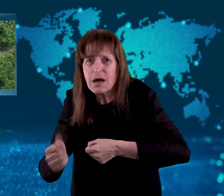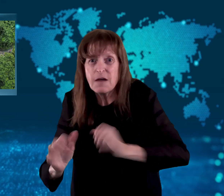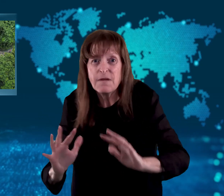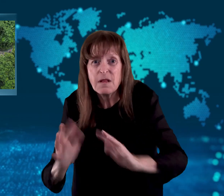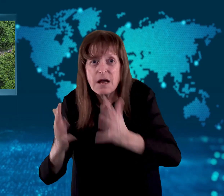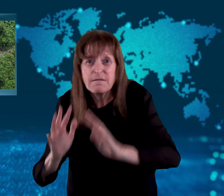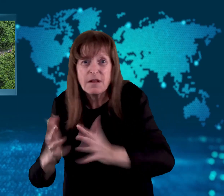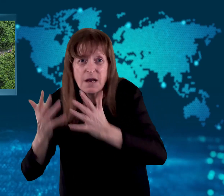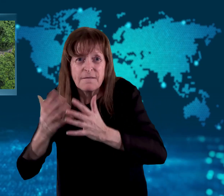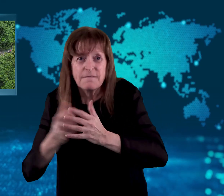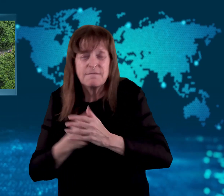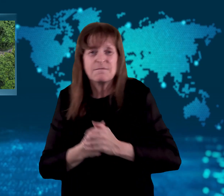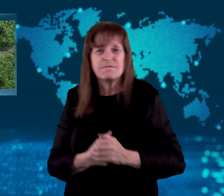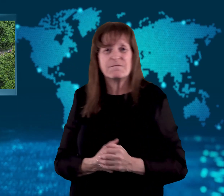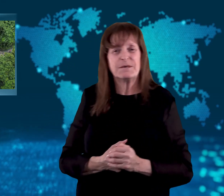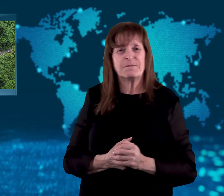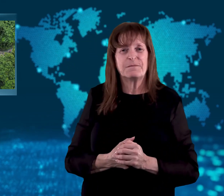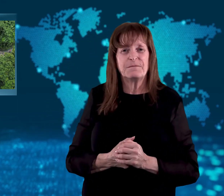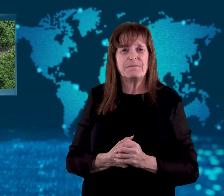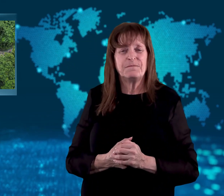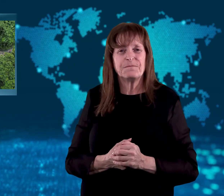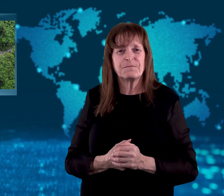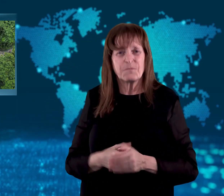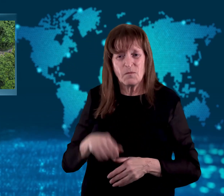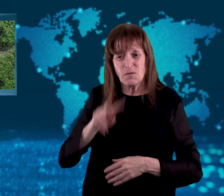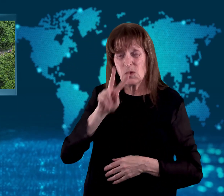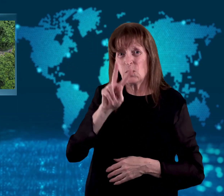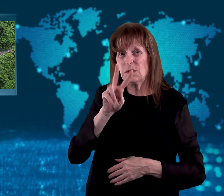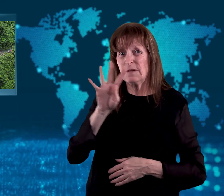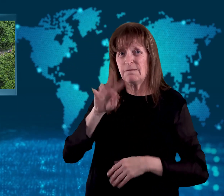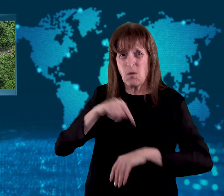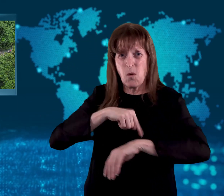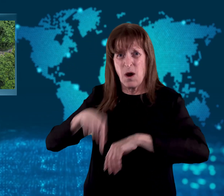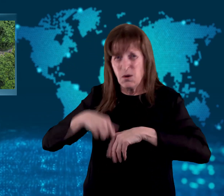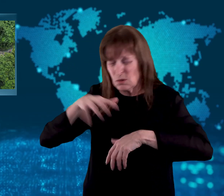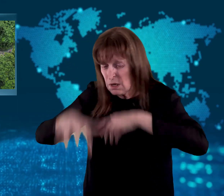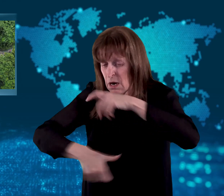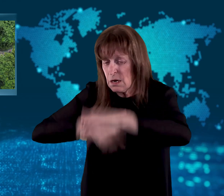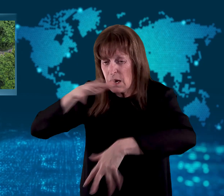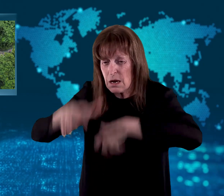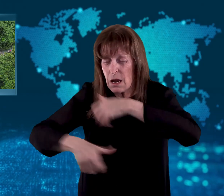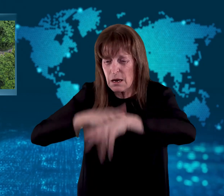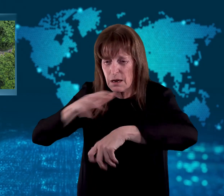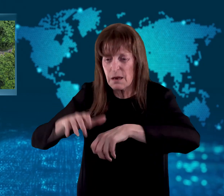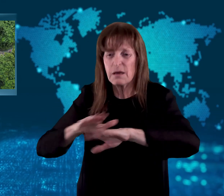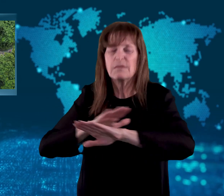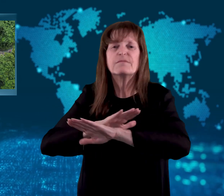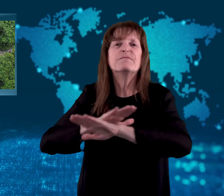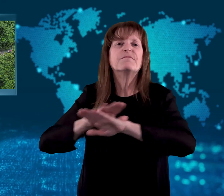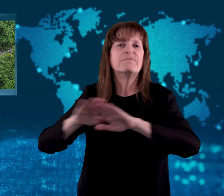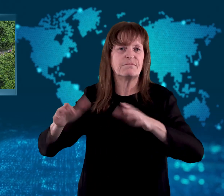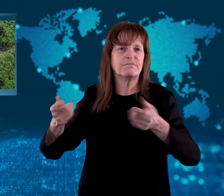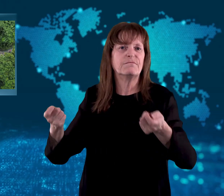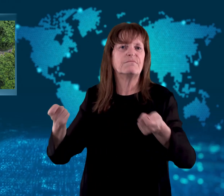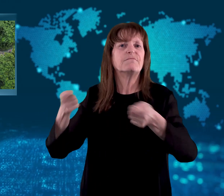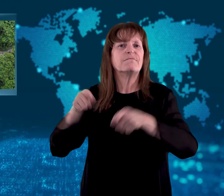reach the bus' survivors.